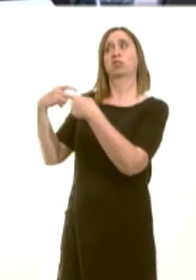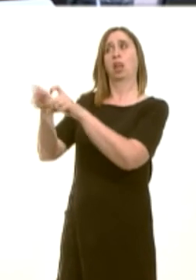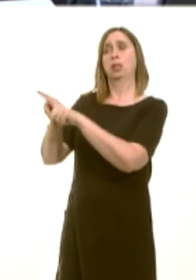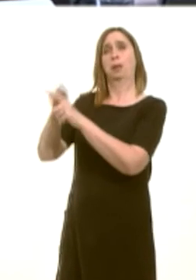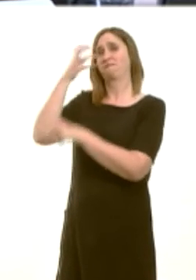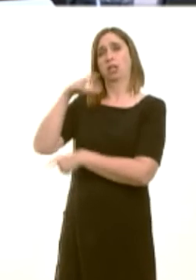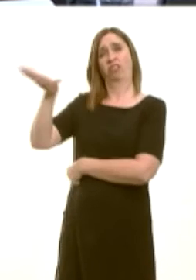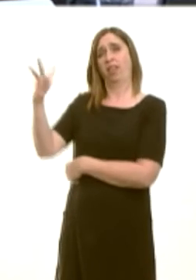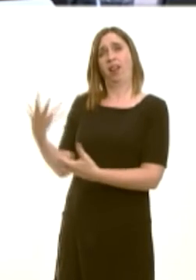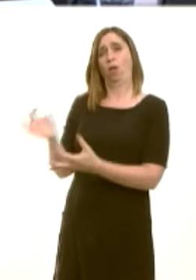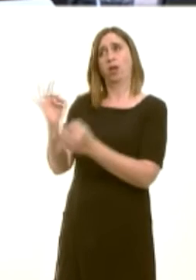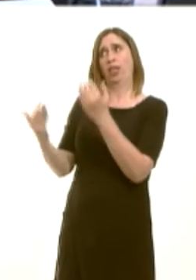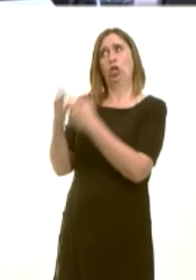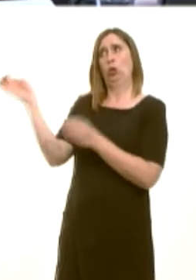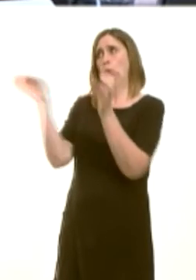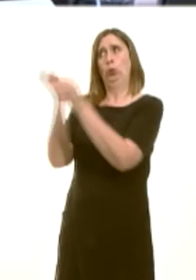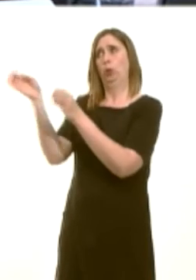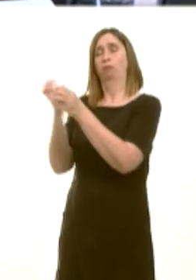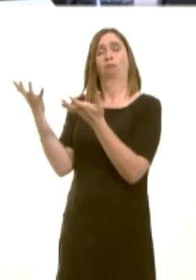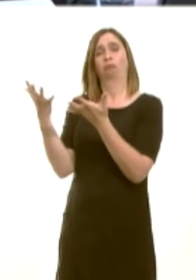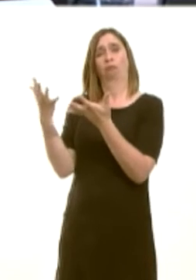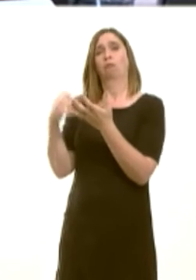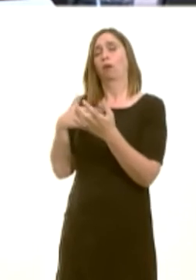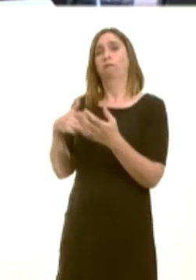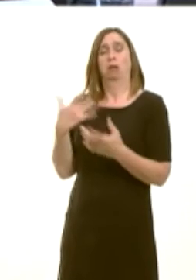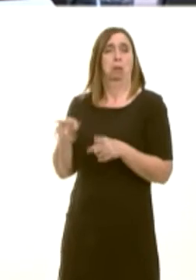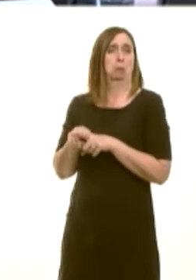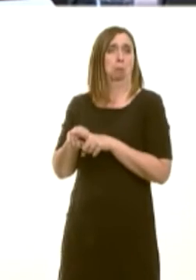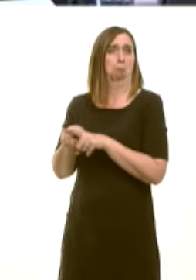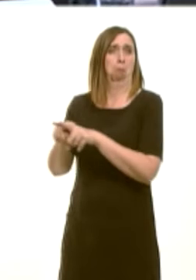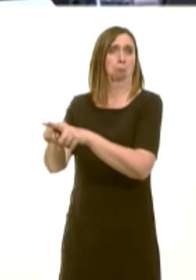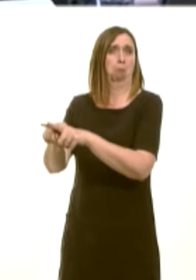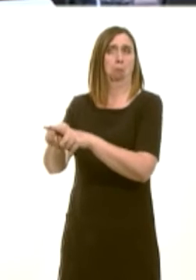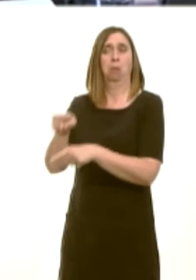So, I wouldnít expect that position to have changed. If it has, itís for them to explain